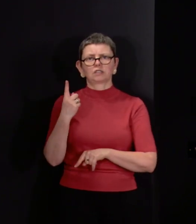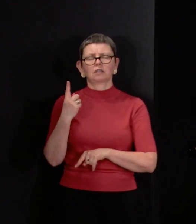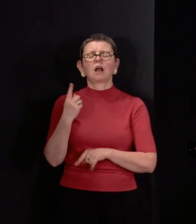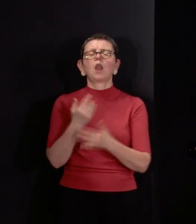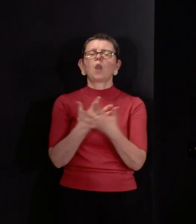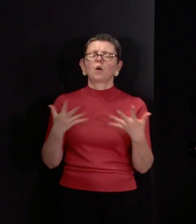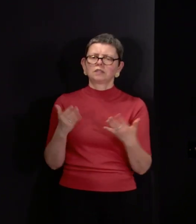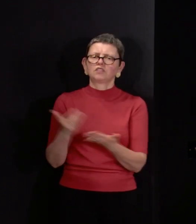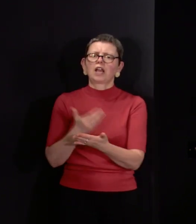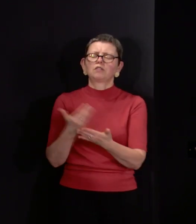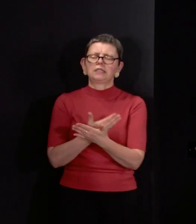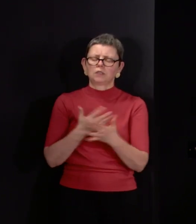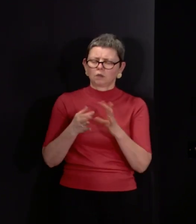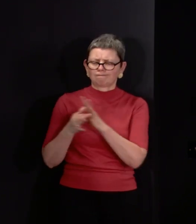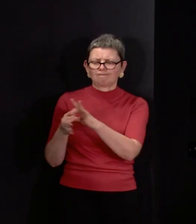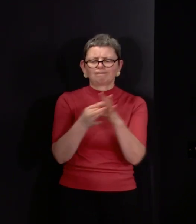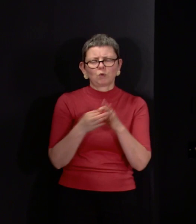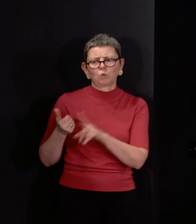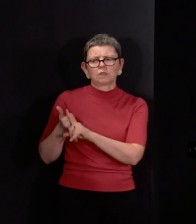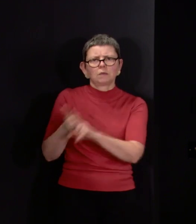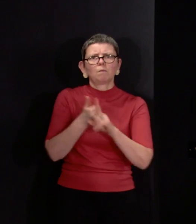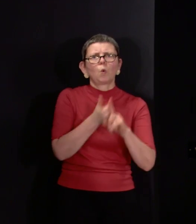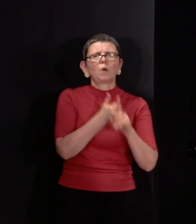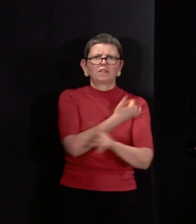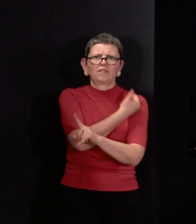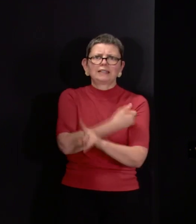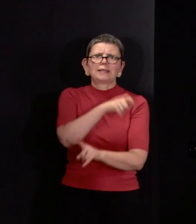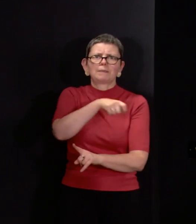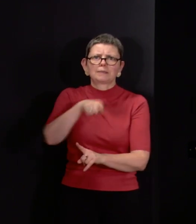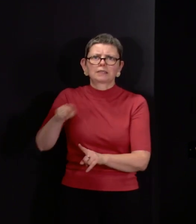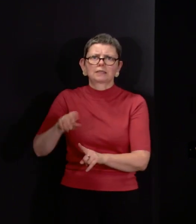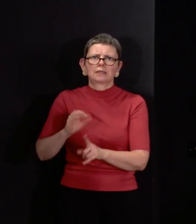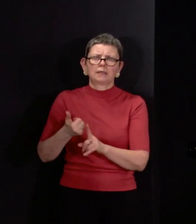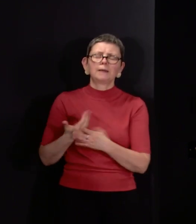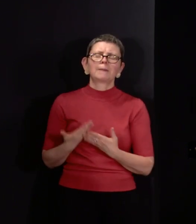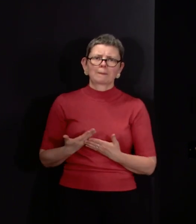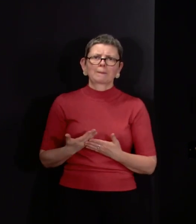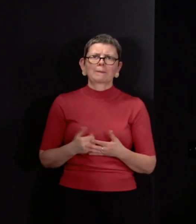do an awful lot to support victims and to offer some level of protection.